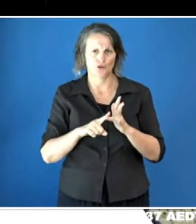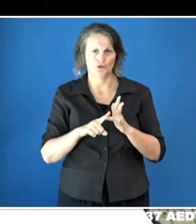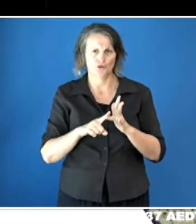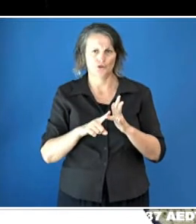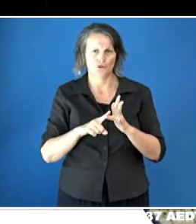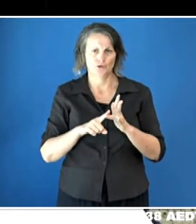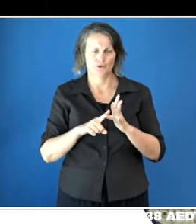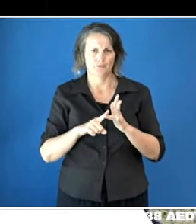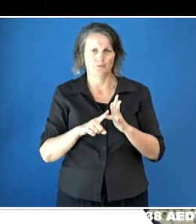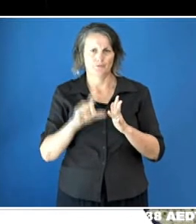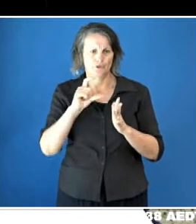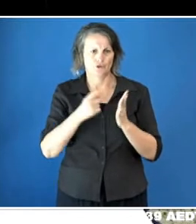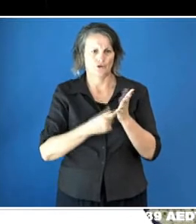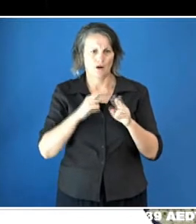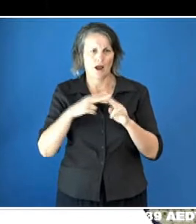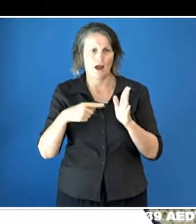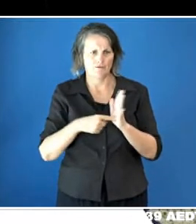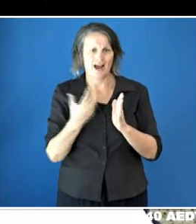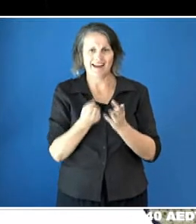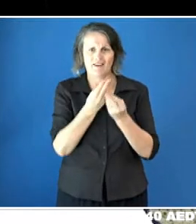craft that you do.